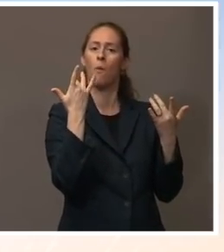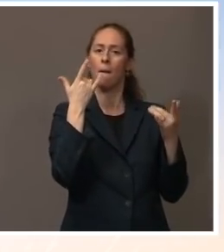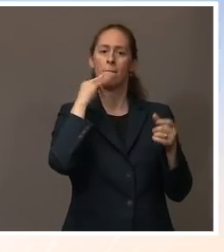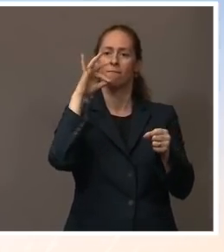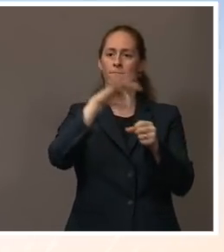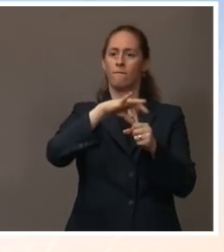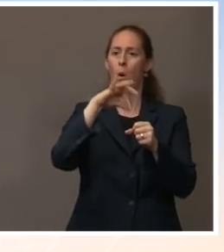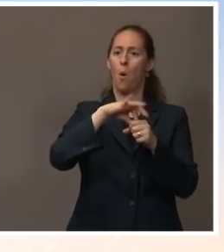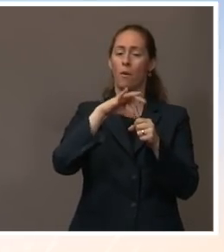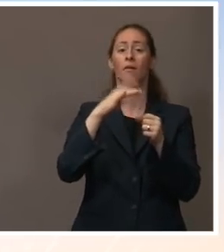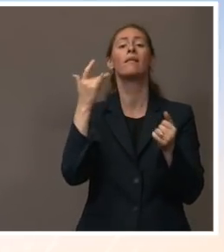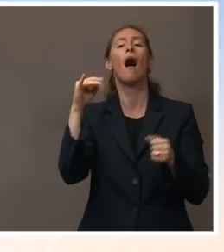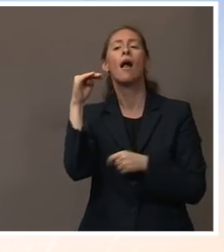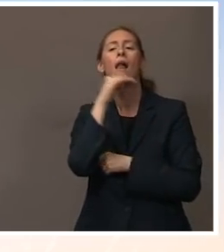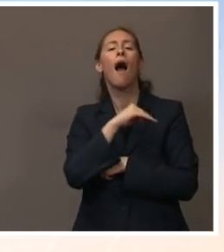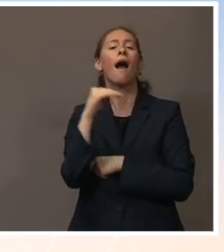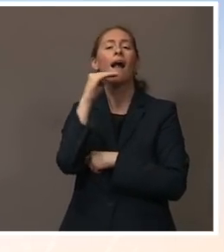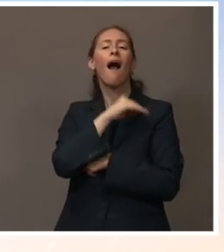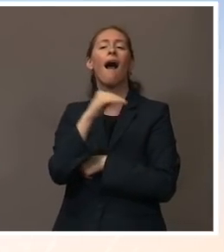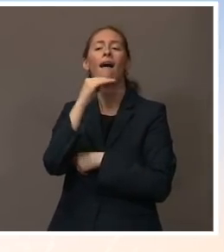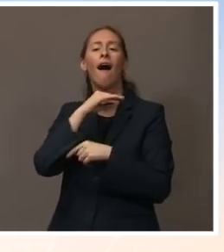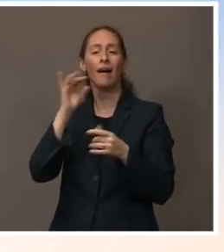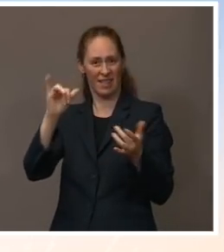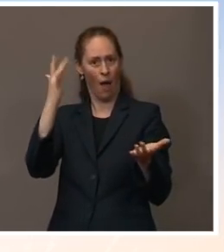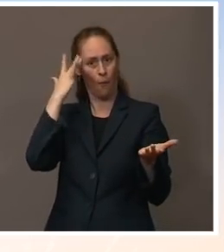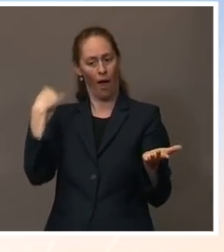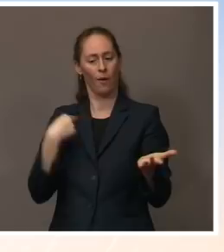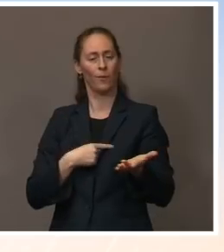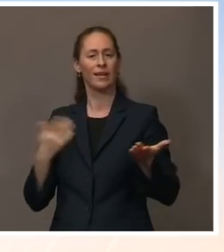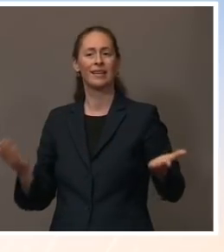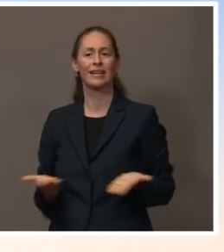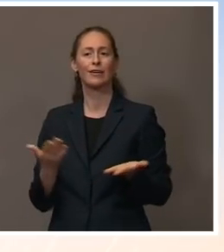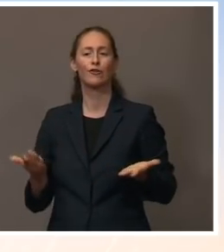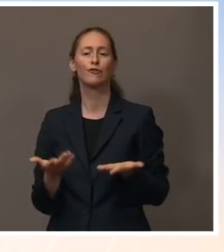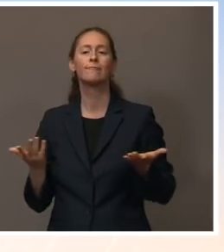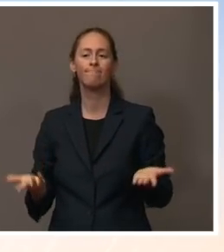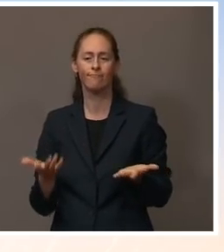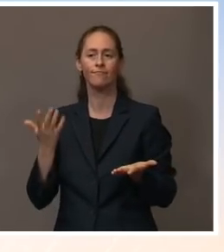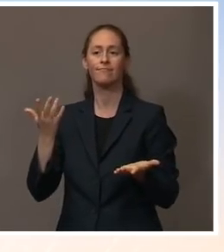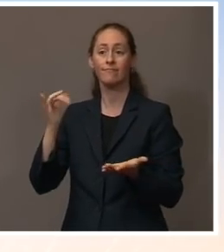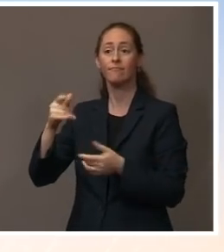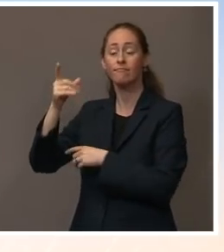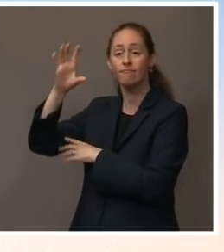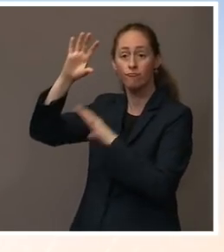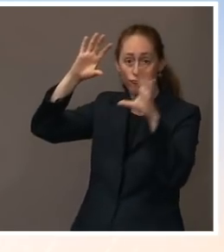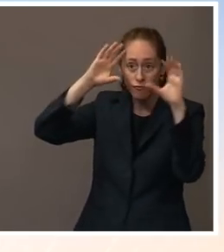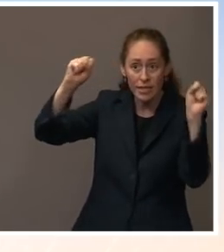That's why we're here. What the President and what the Vice President will do is engage with voting rights groups;